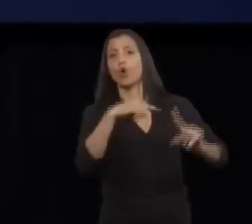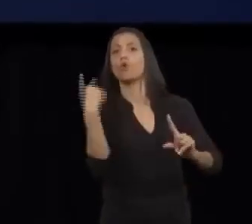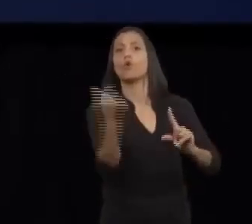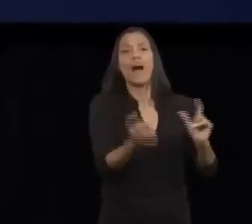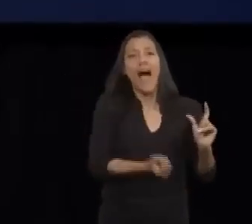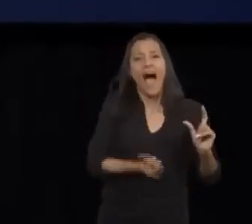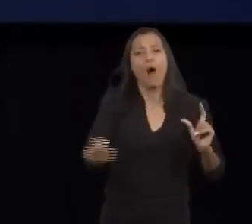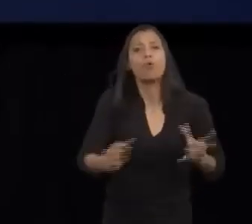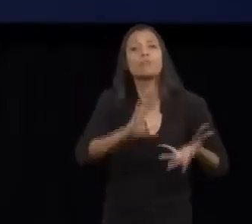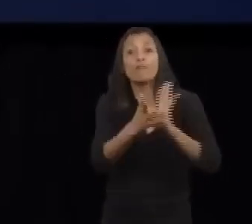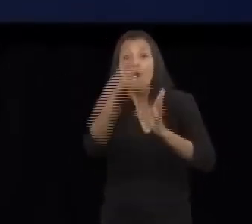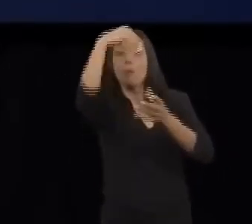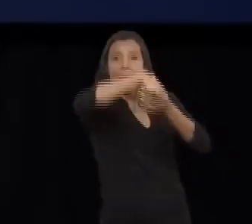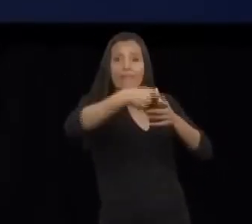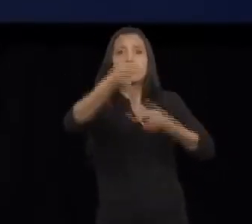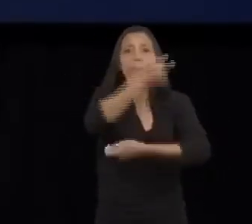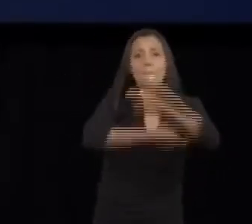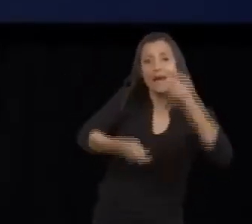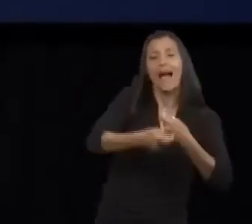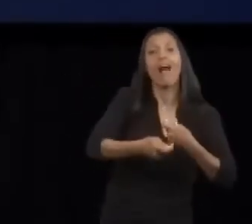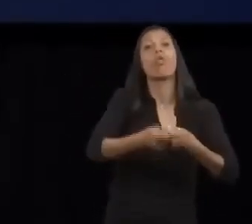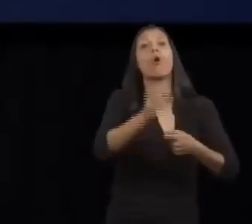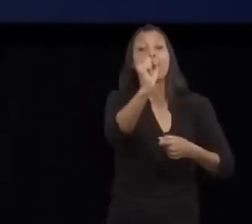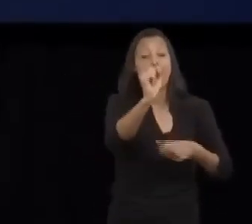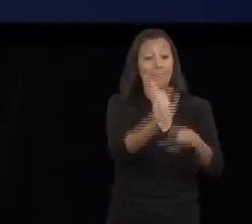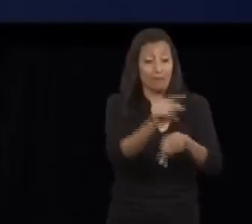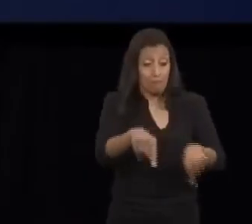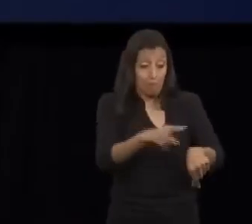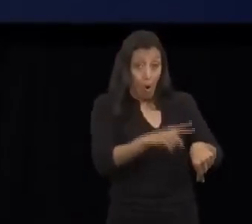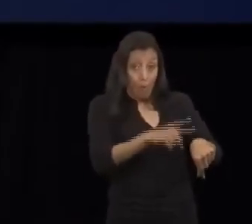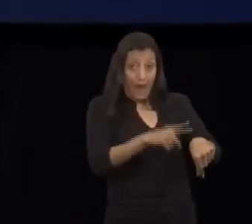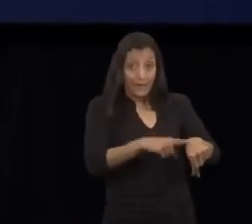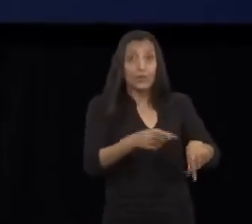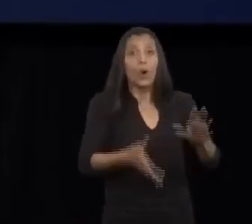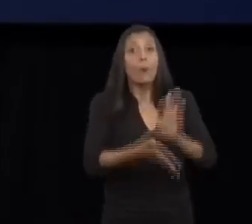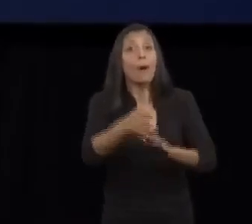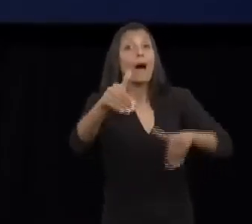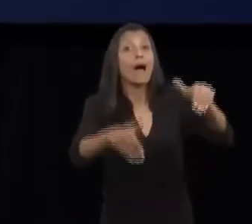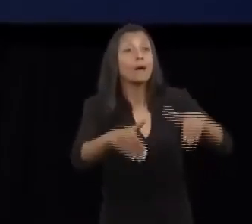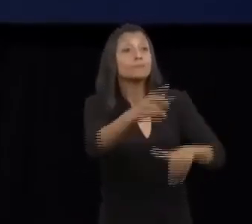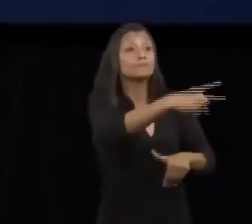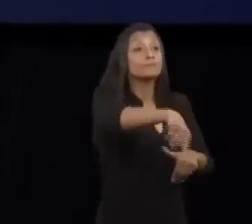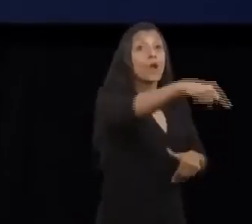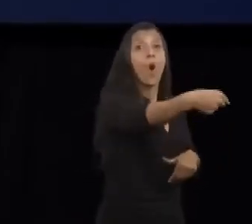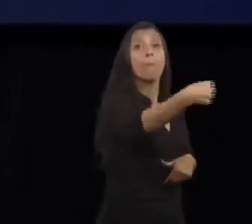the monetary market to an electoral year where the opposition proposes the end of the world.